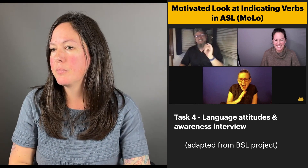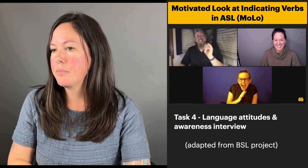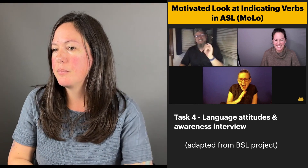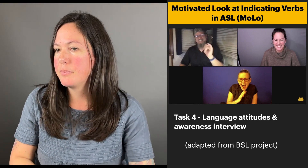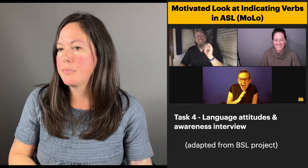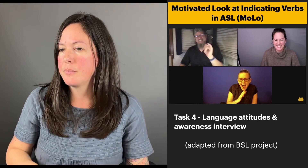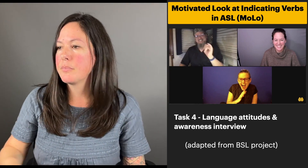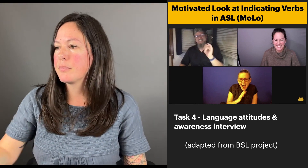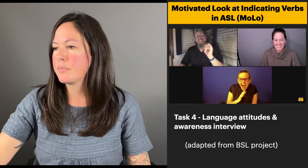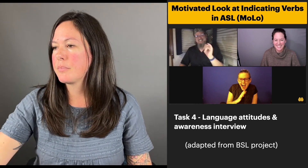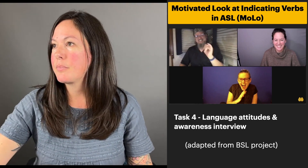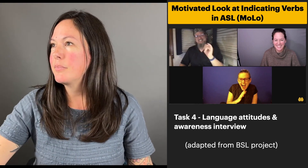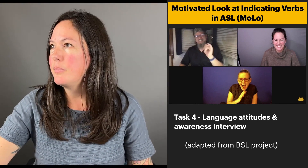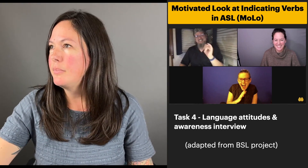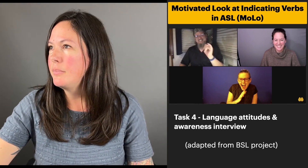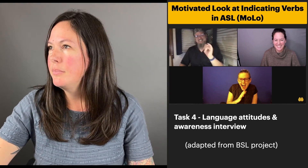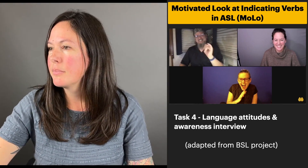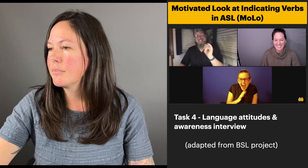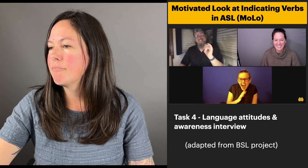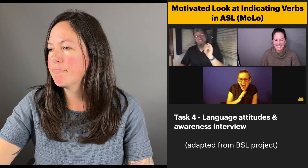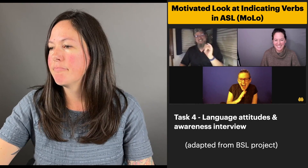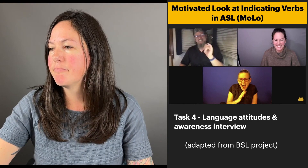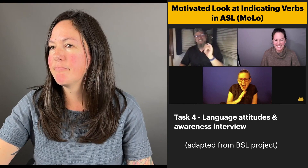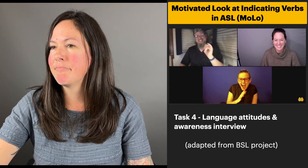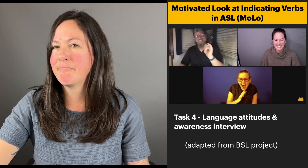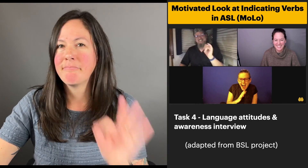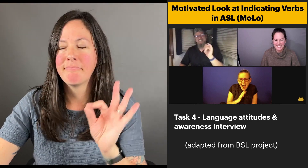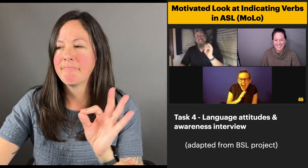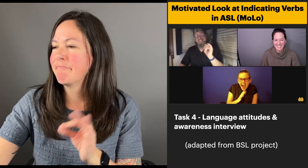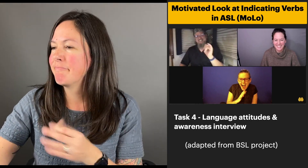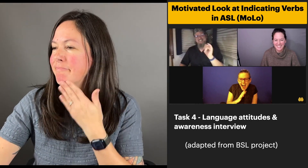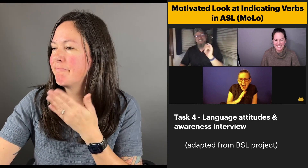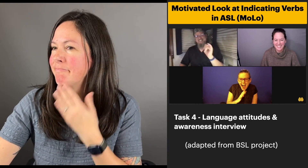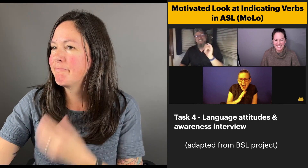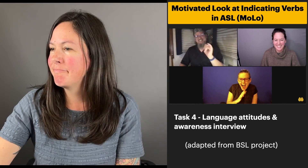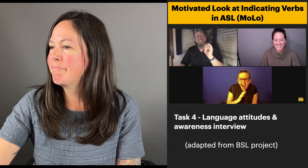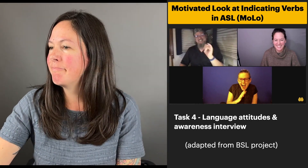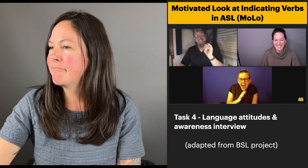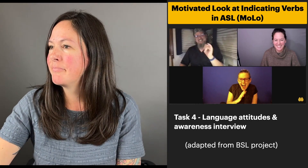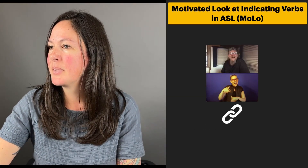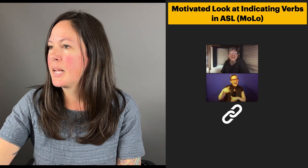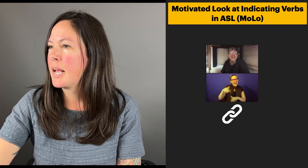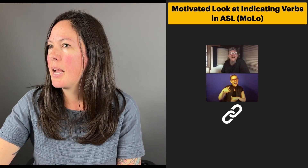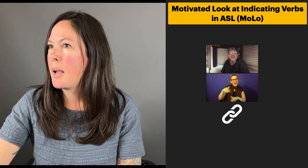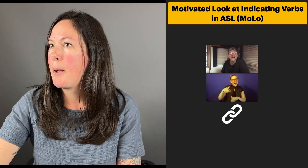have some ownership over their data which which ties back to the fair and Care